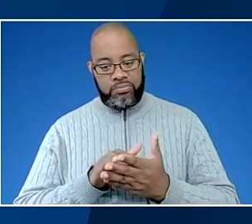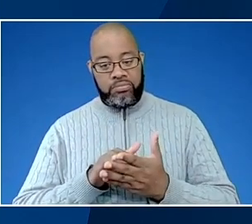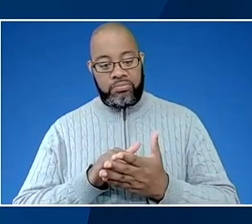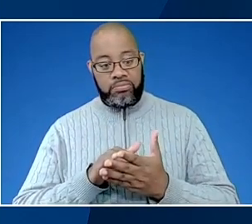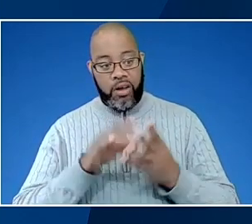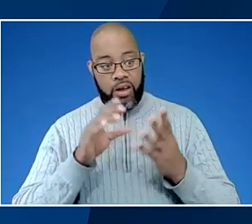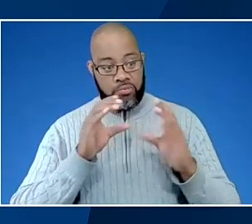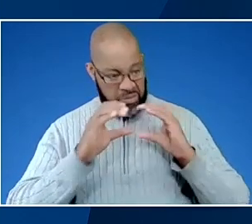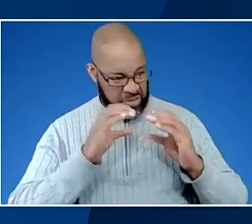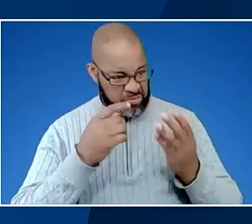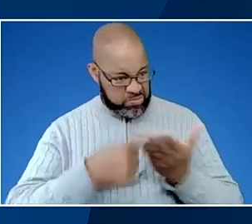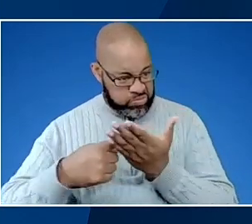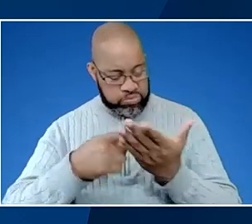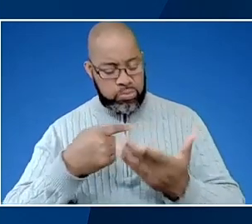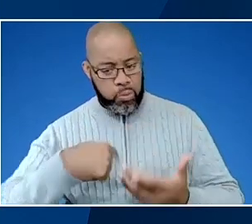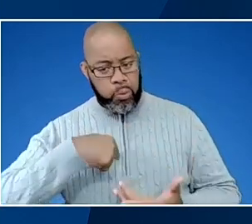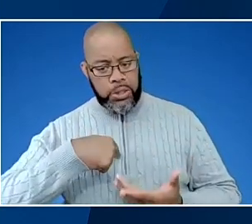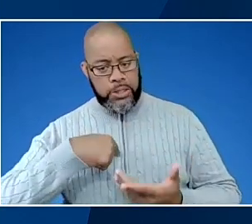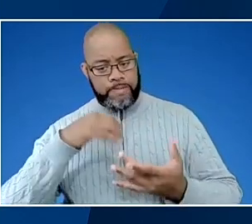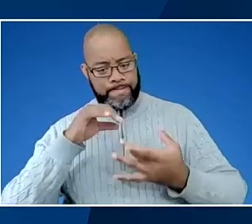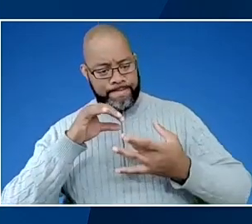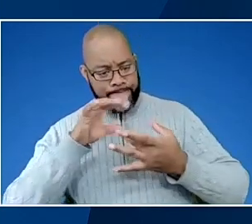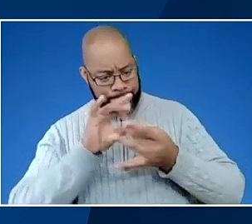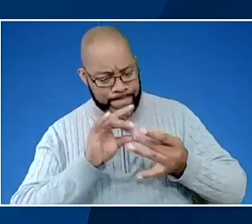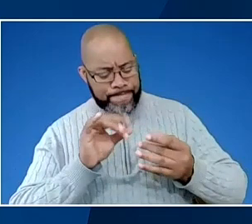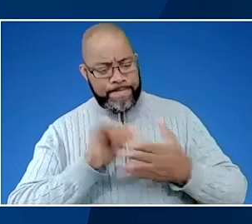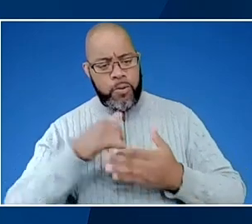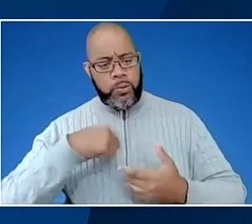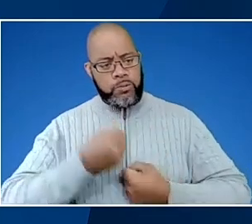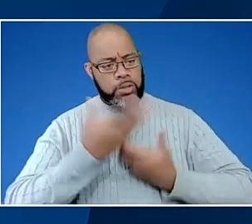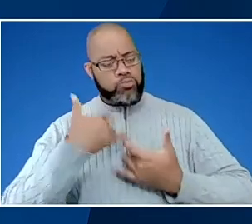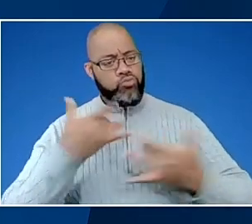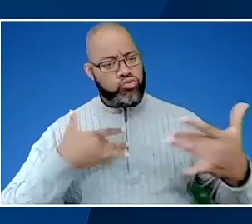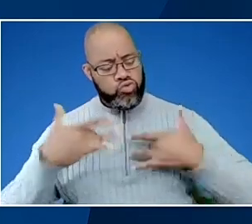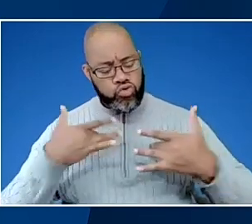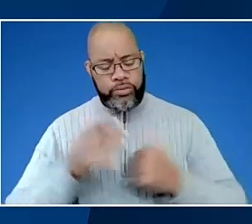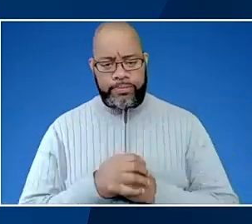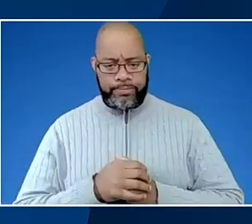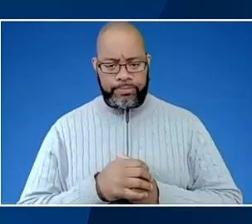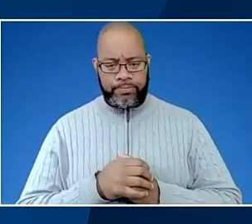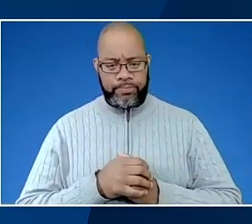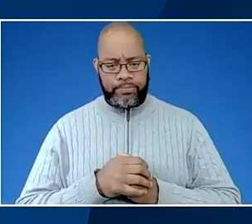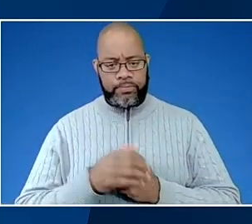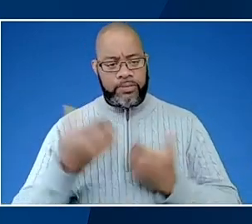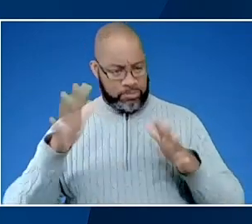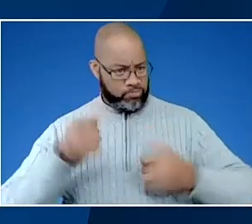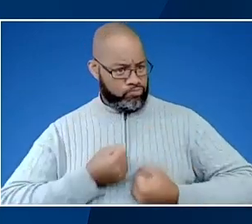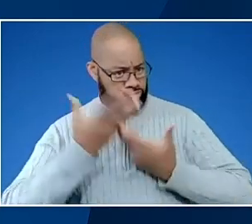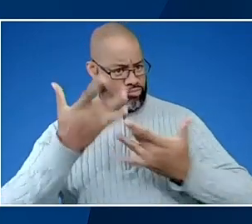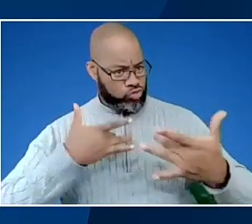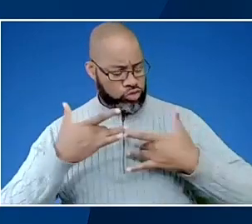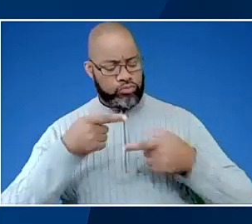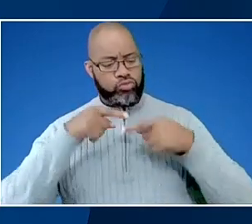what was stated was we expressed our concerns. We have expressed our concerns during our last meeting.